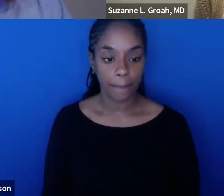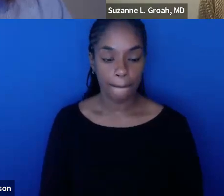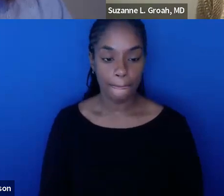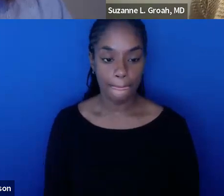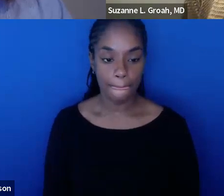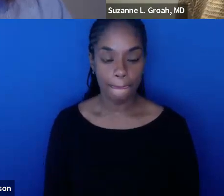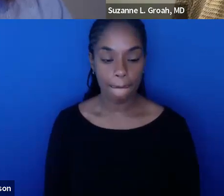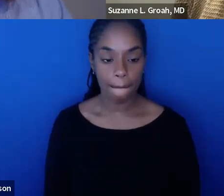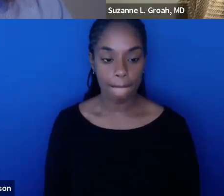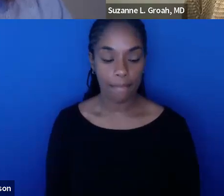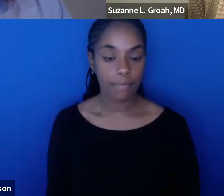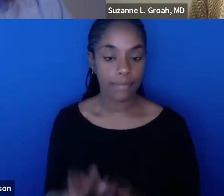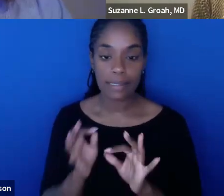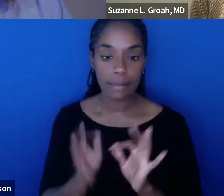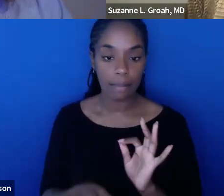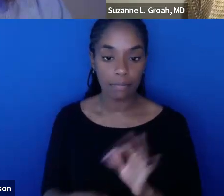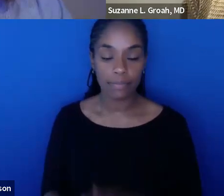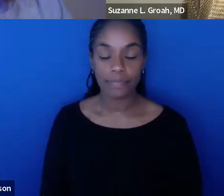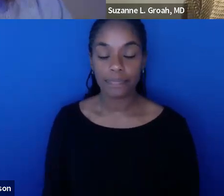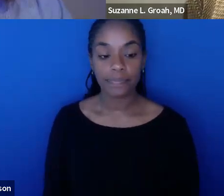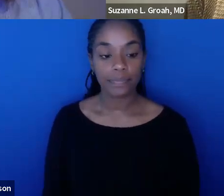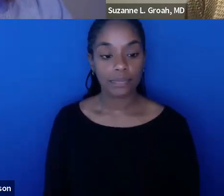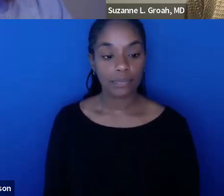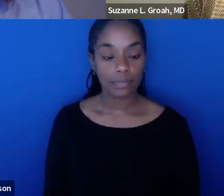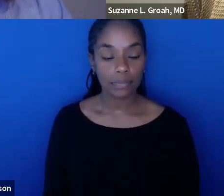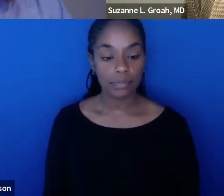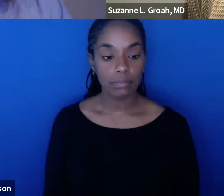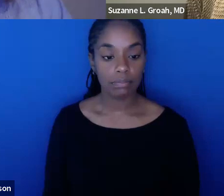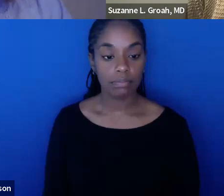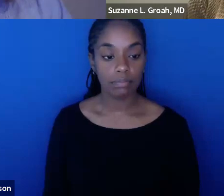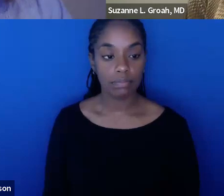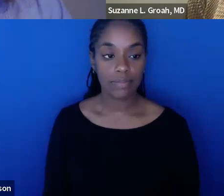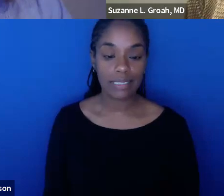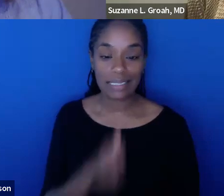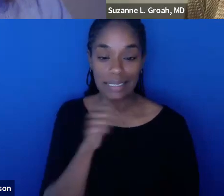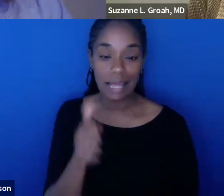Very simple. The simplest way to diagnosis, which is obviously not the most precise, is a clinical diagnosis.